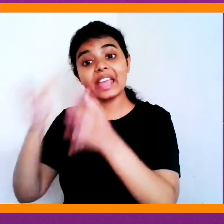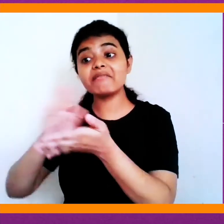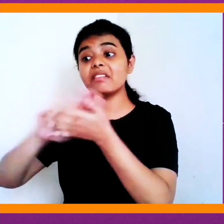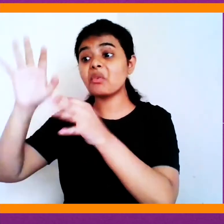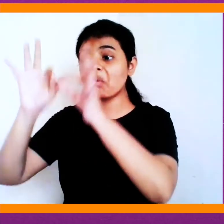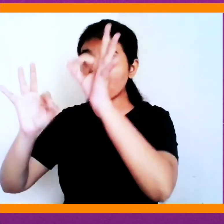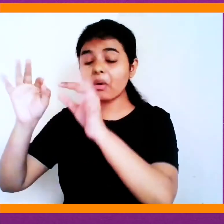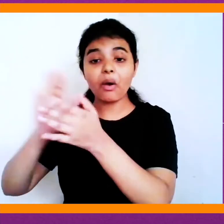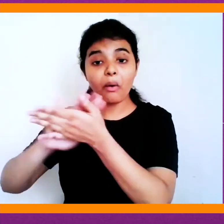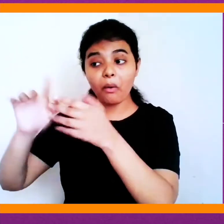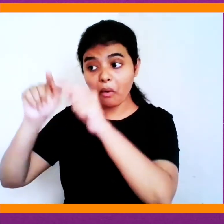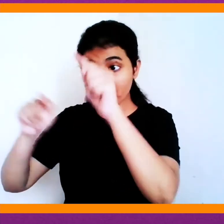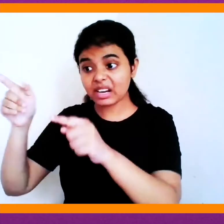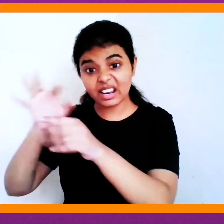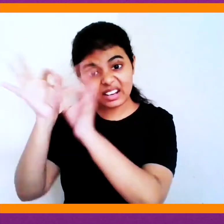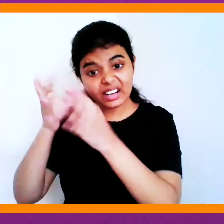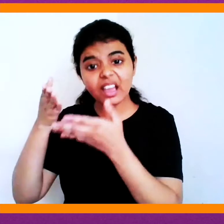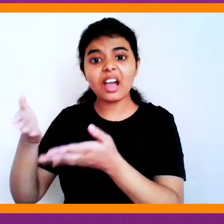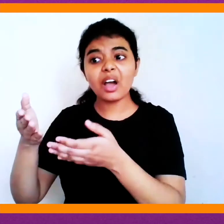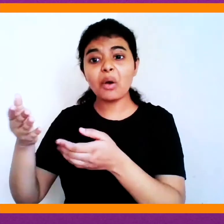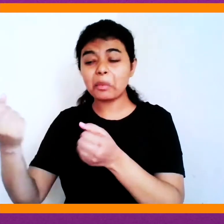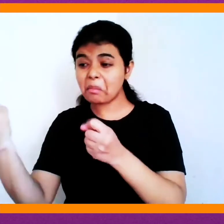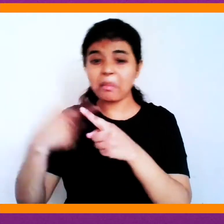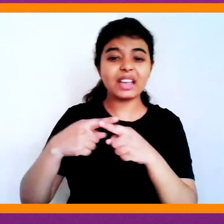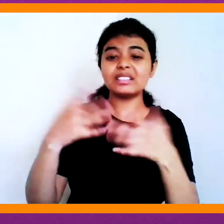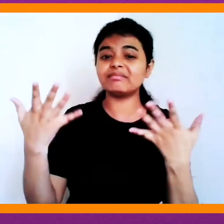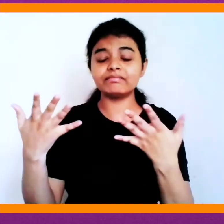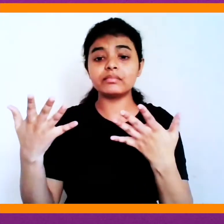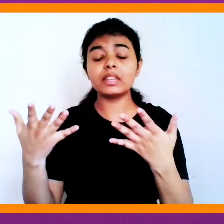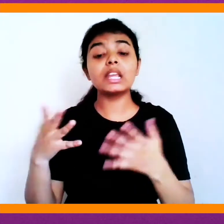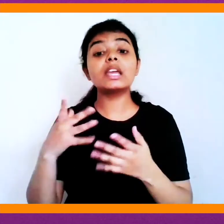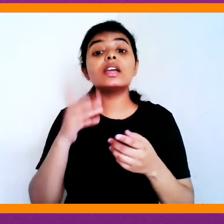periods get delayed because it messes with your cycle it's more important to understand what your